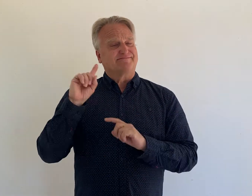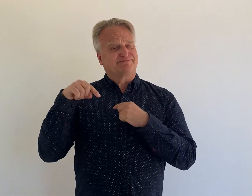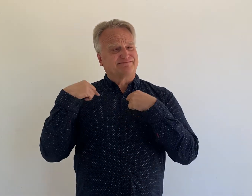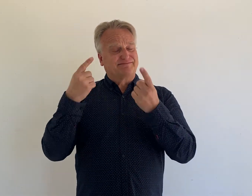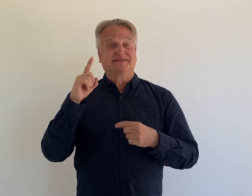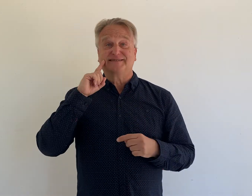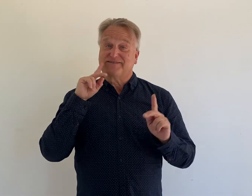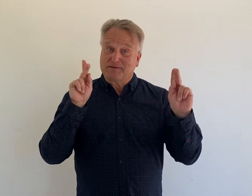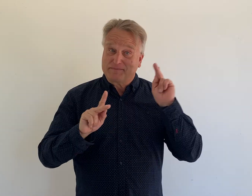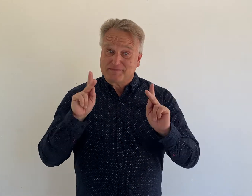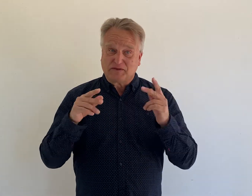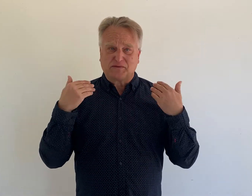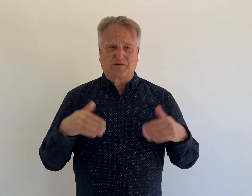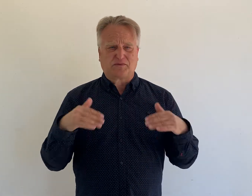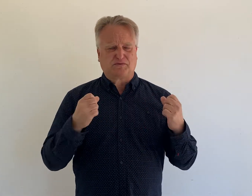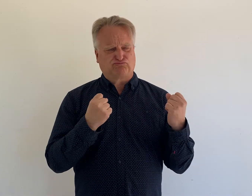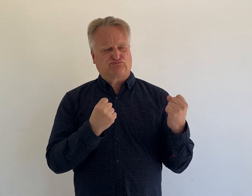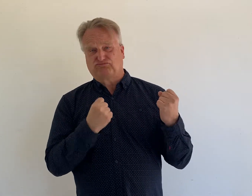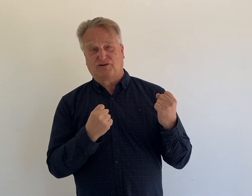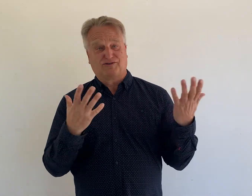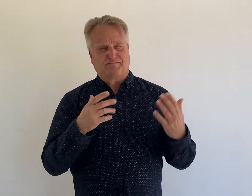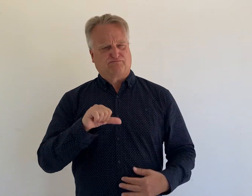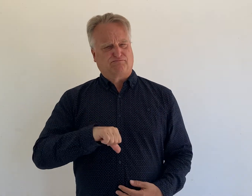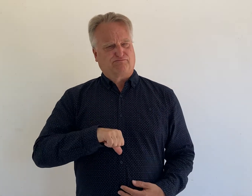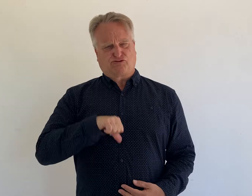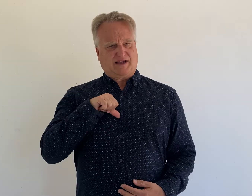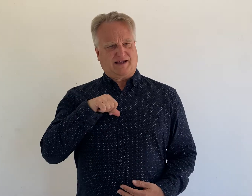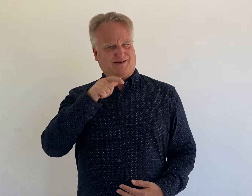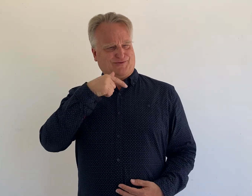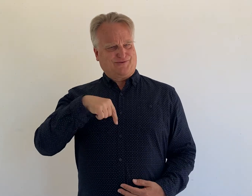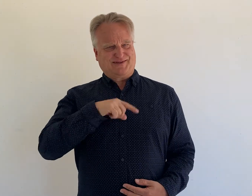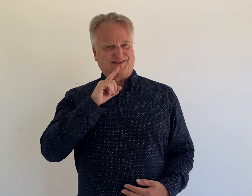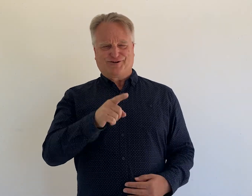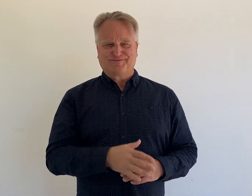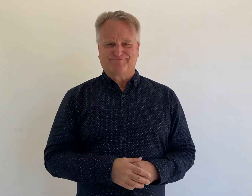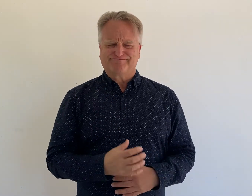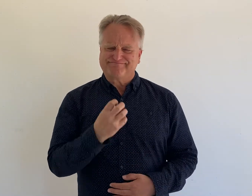Today, as in the past, Deaf people are noted for their strong sense of pride, and